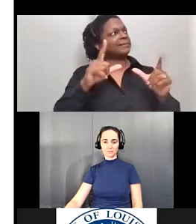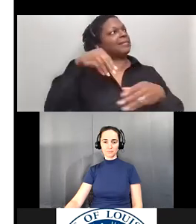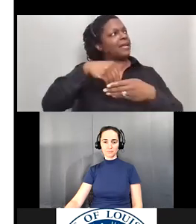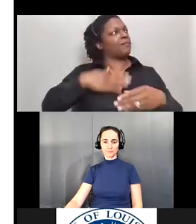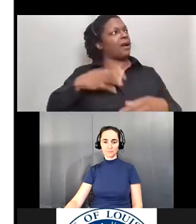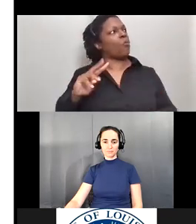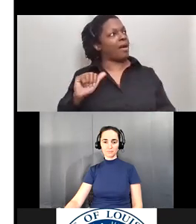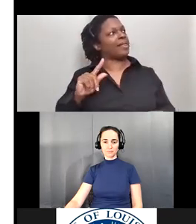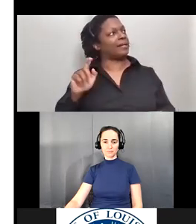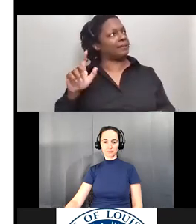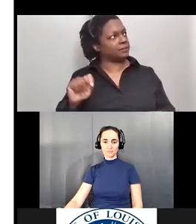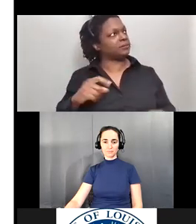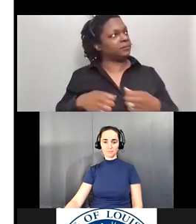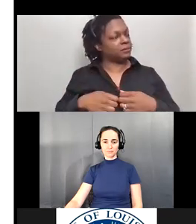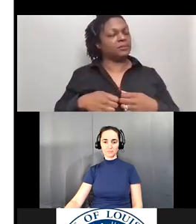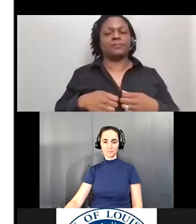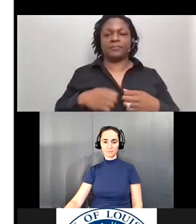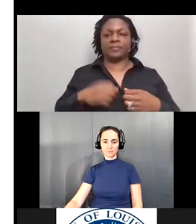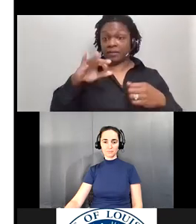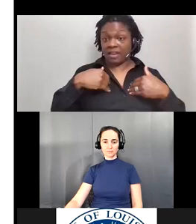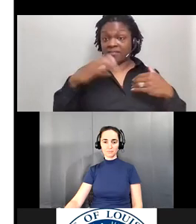caregiver is with you. 16:05:46 You can allow obviously the caregiver